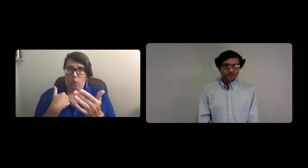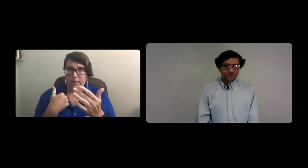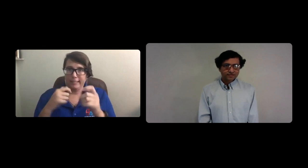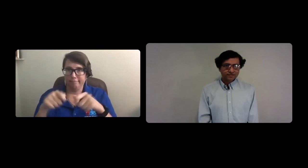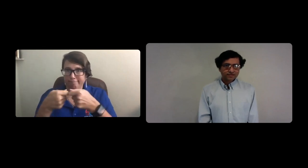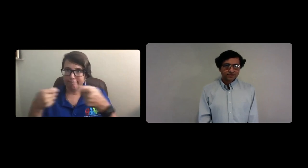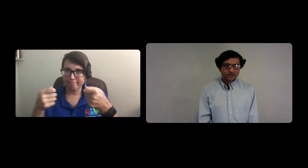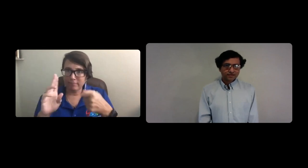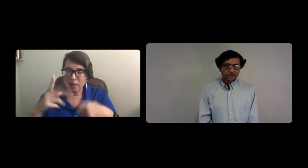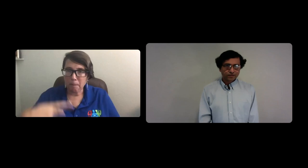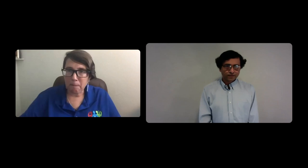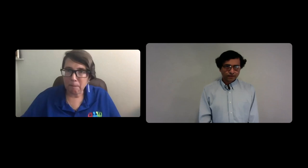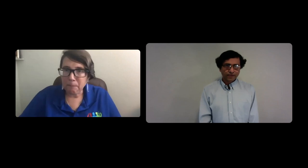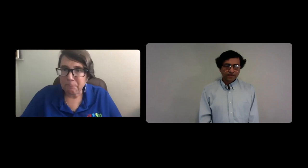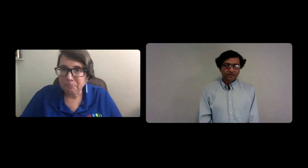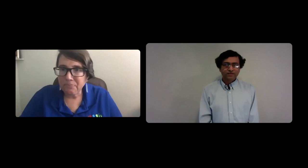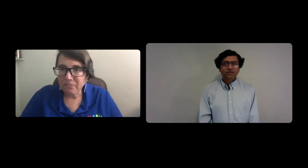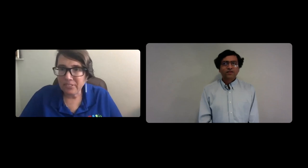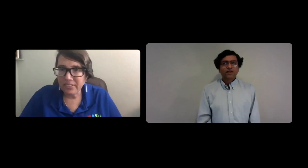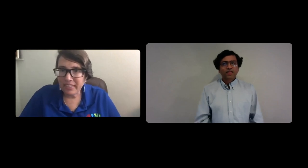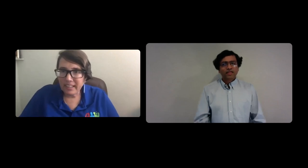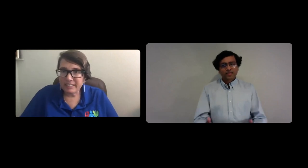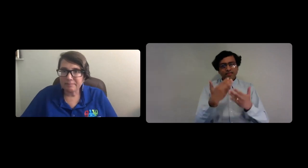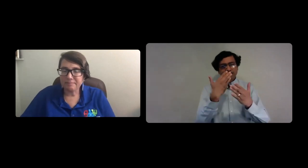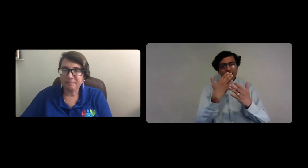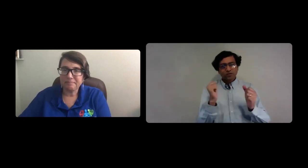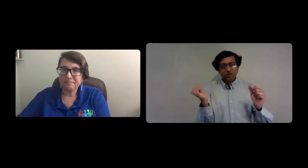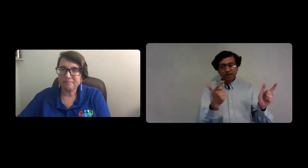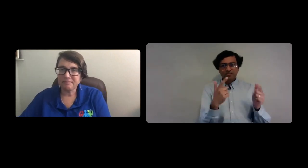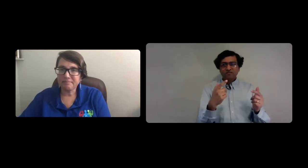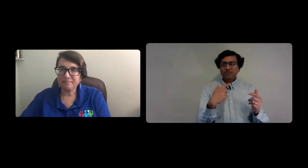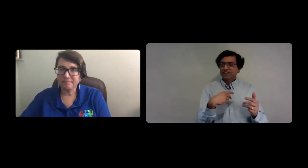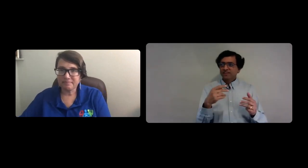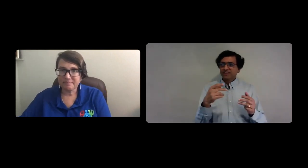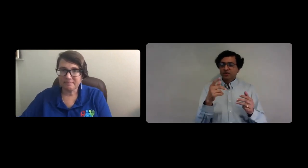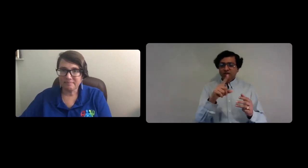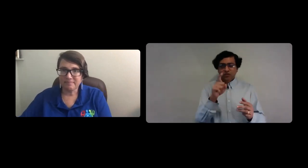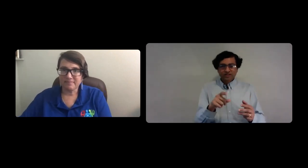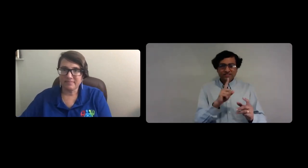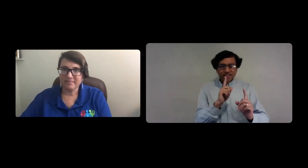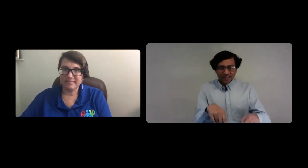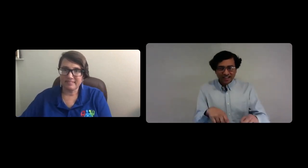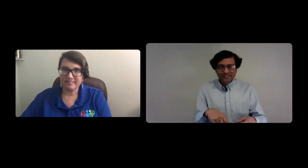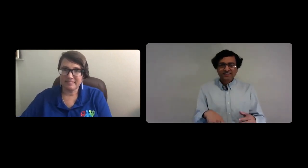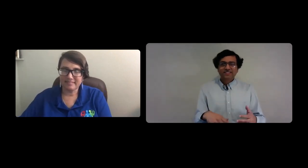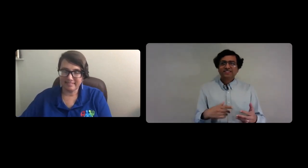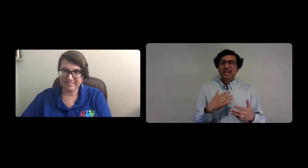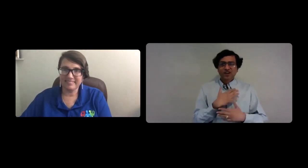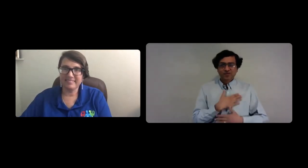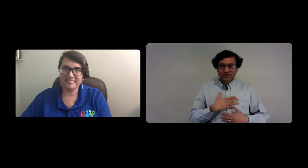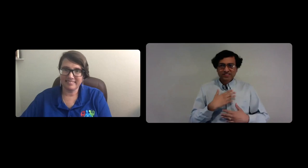to make before we wrap up today's session? Just to say thank you to all of you.